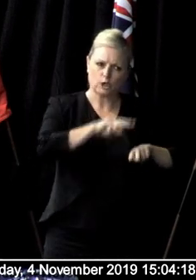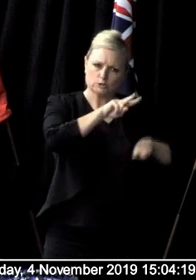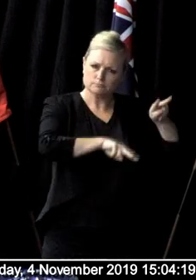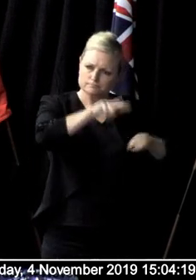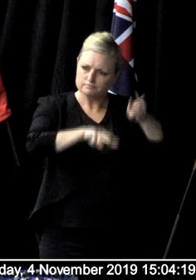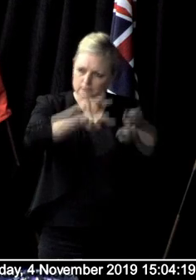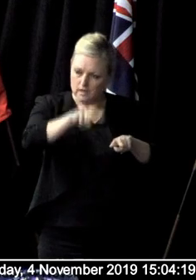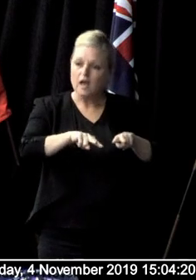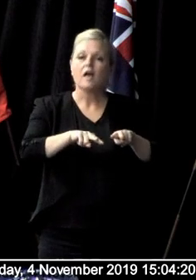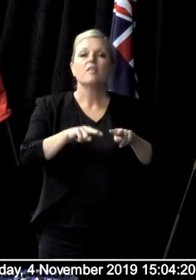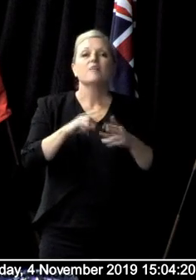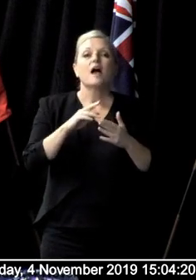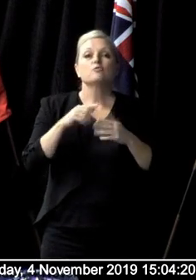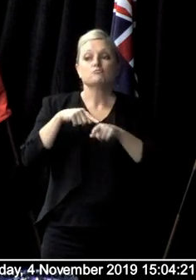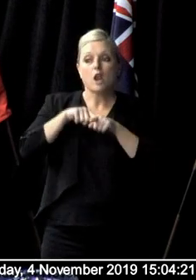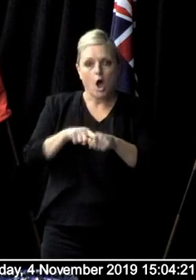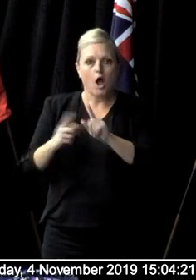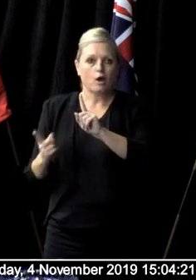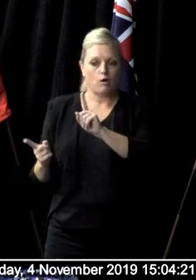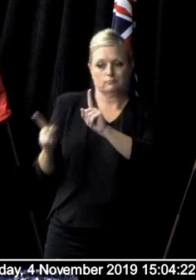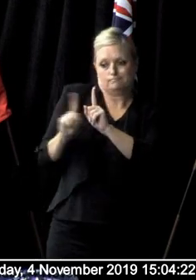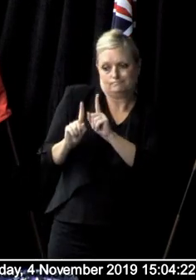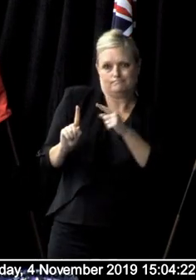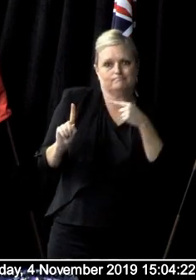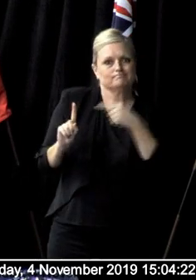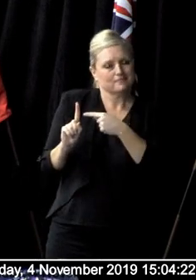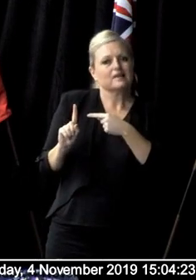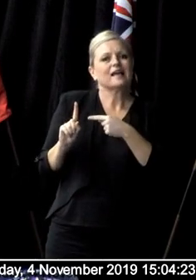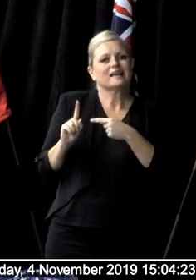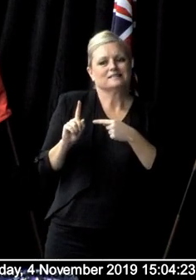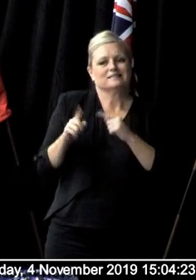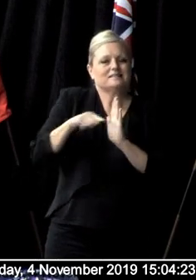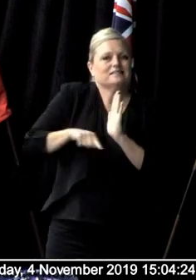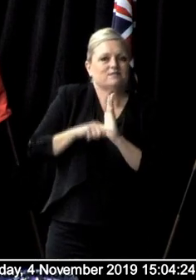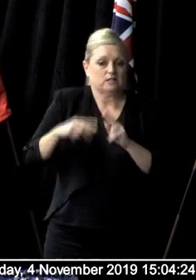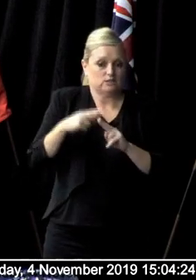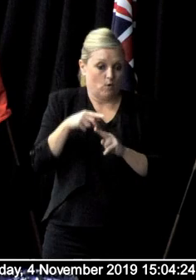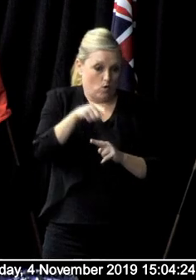disadvantage to the student, both educationally and also socially.